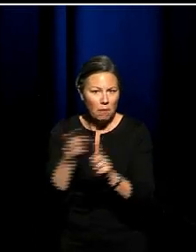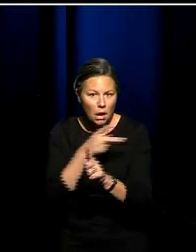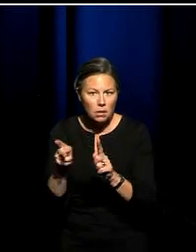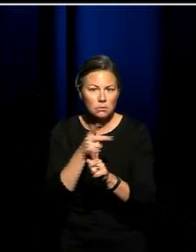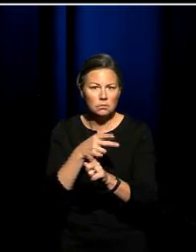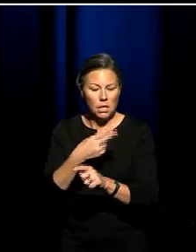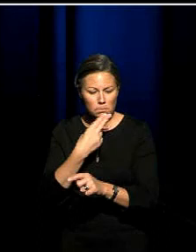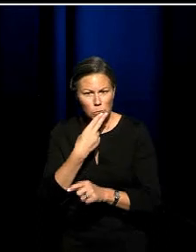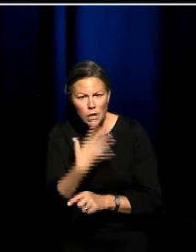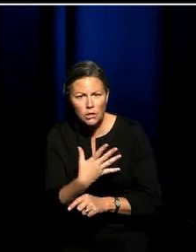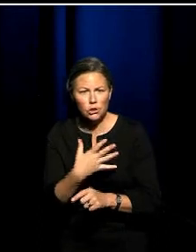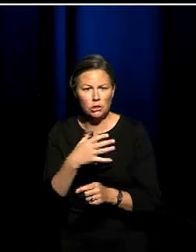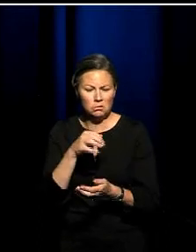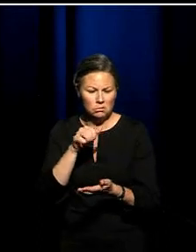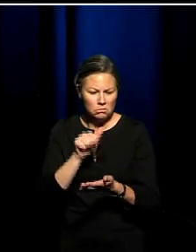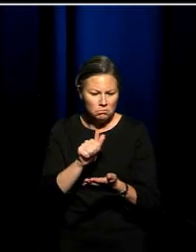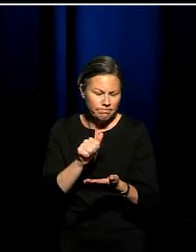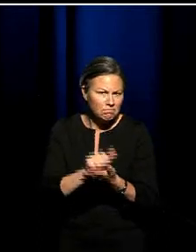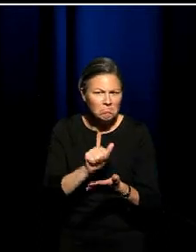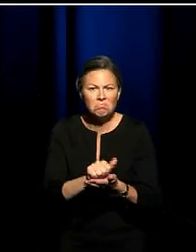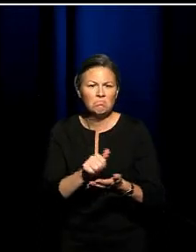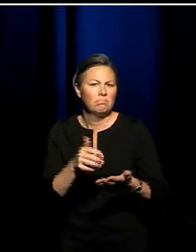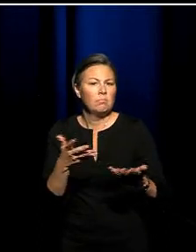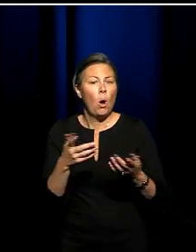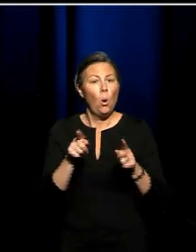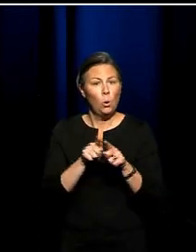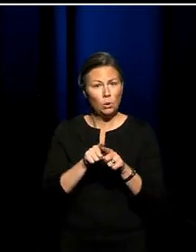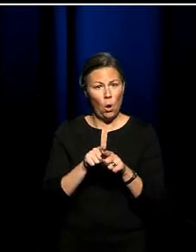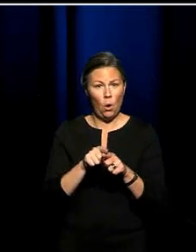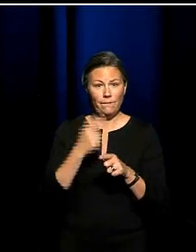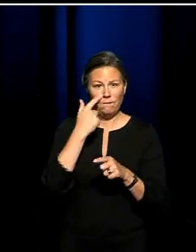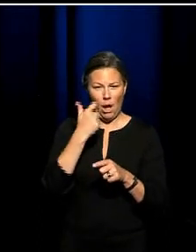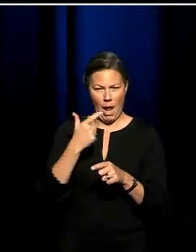root causes of their experiences. Even if our Terms of Reference did not include